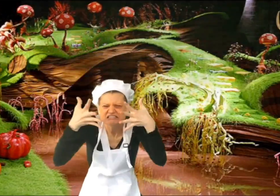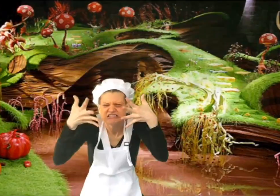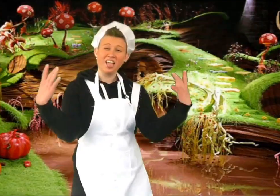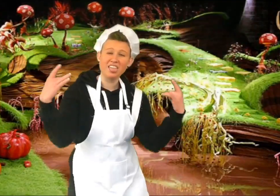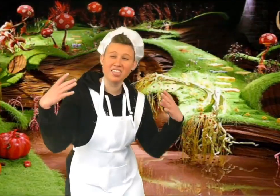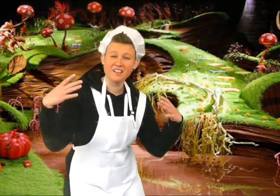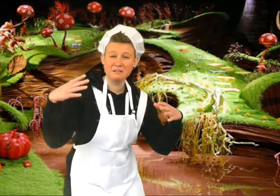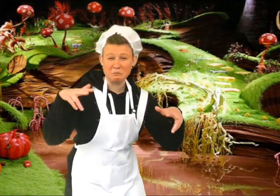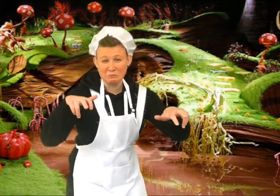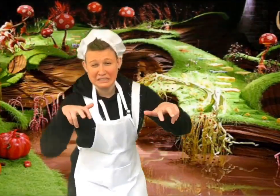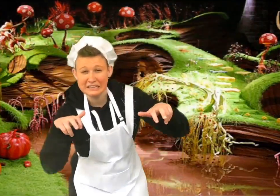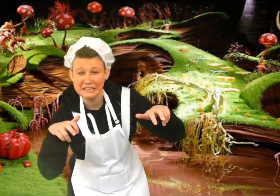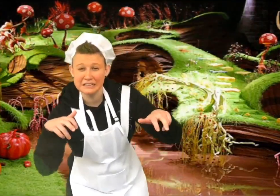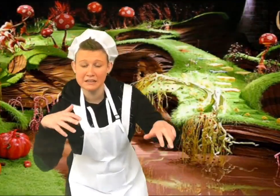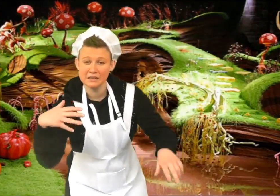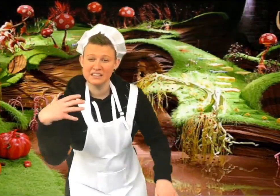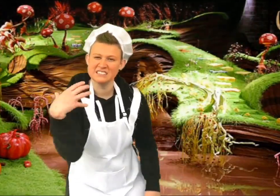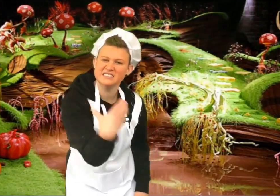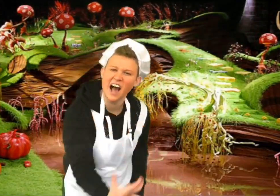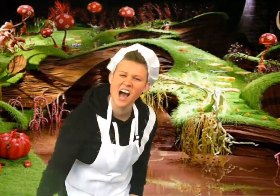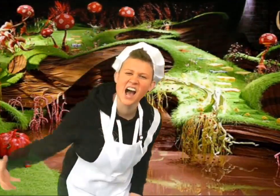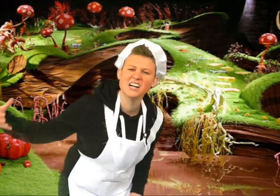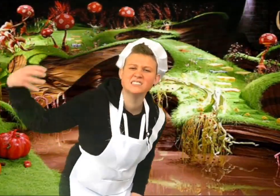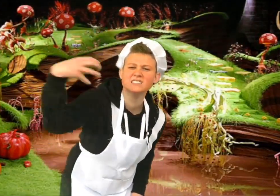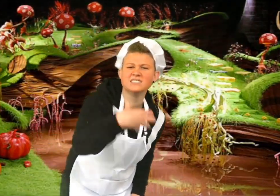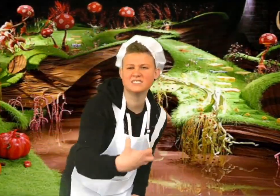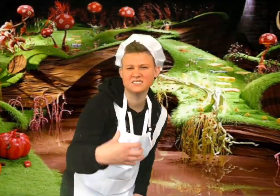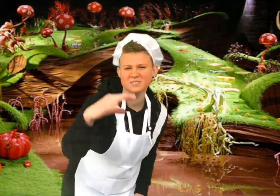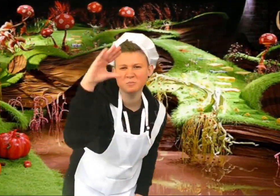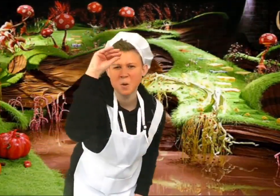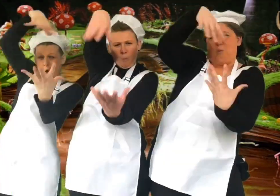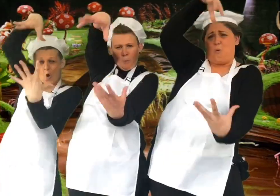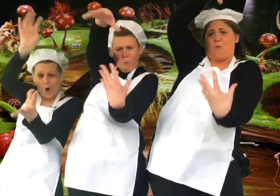This greedy brute, this louse’s ear,